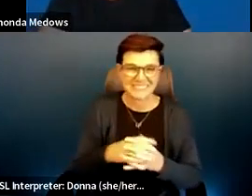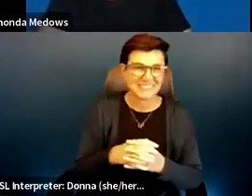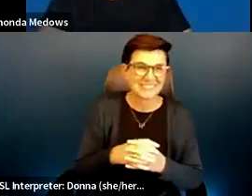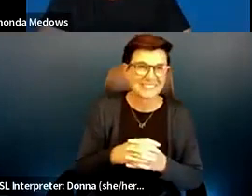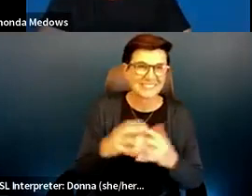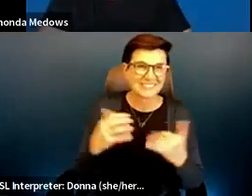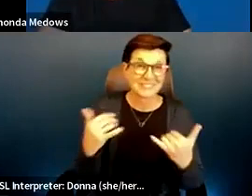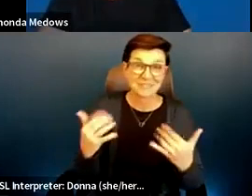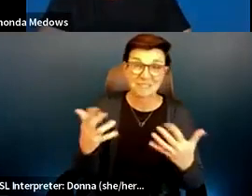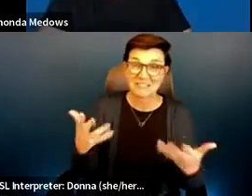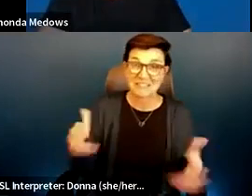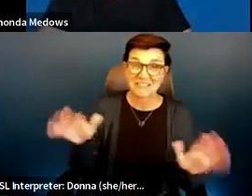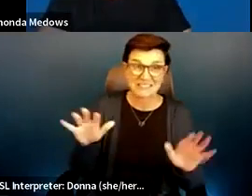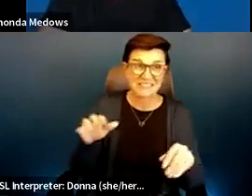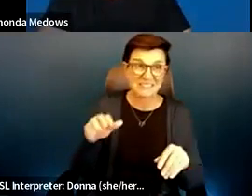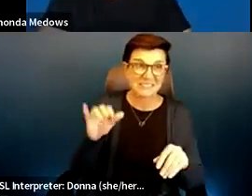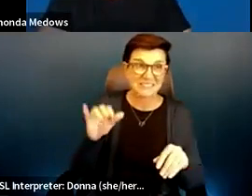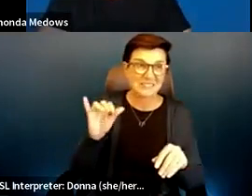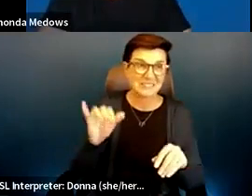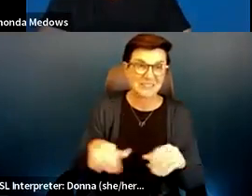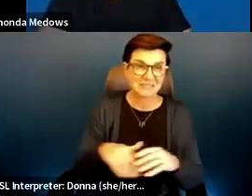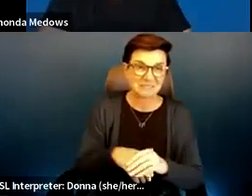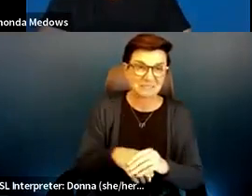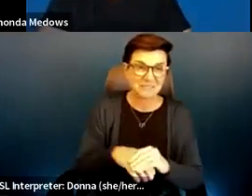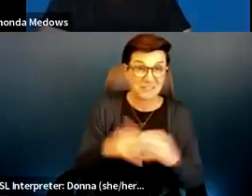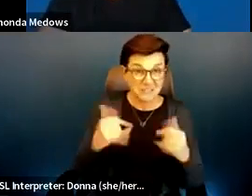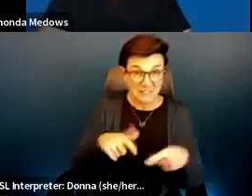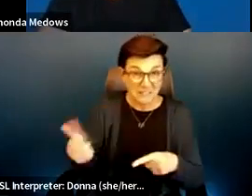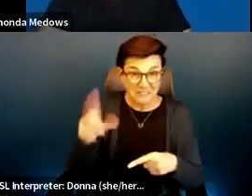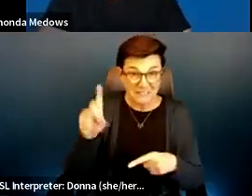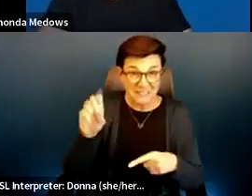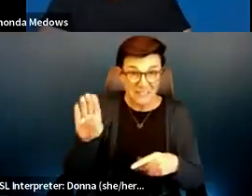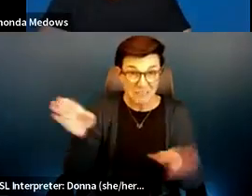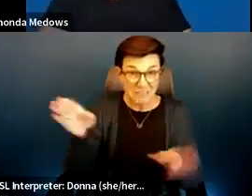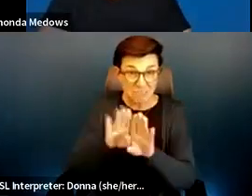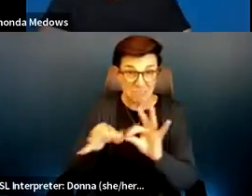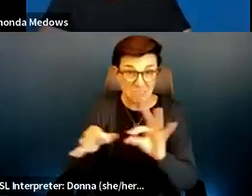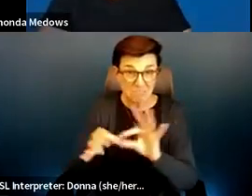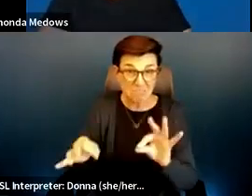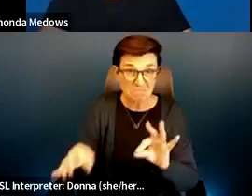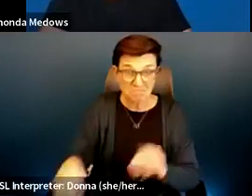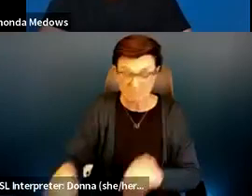Over to you, Deb, for your last words. Well, I want to echo what David said